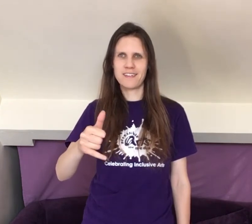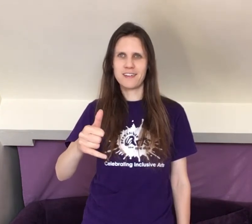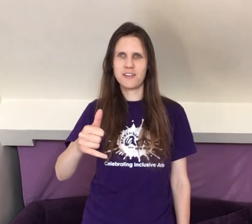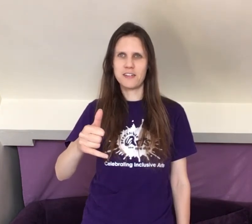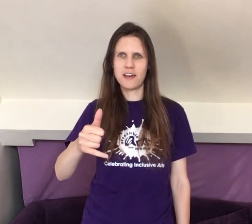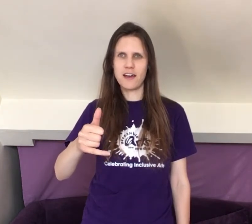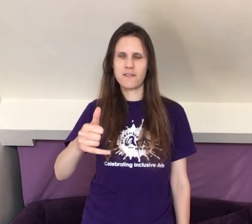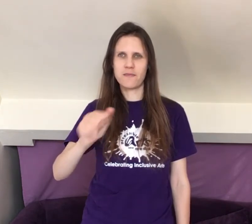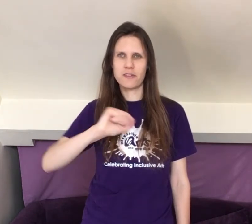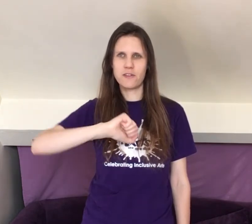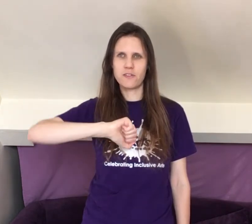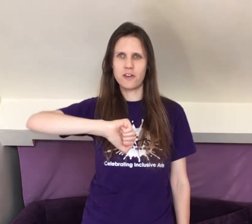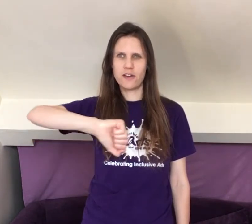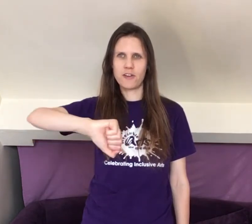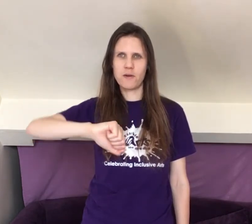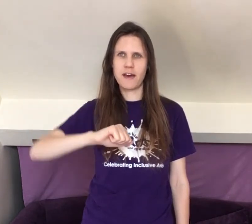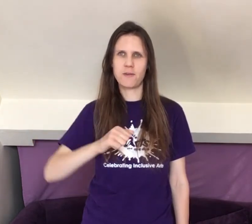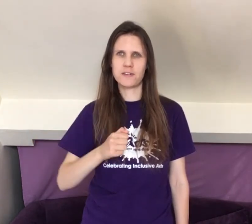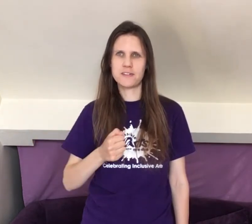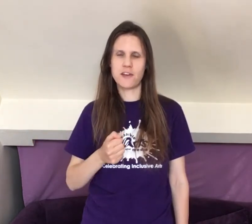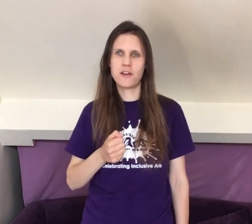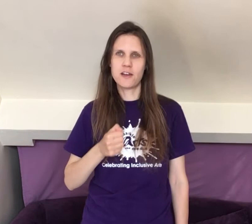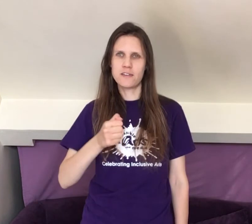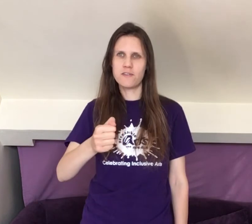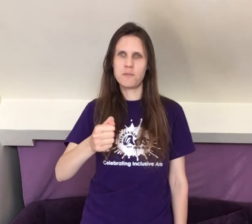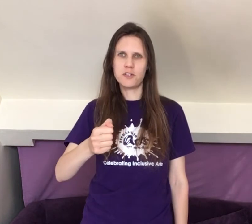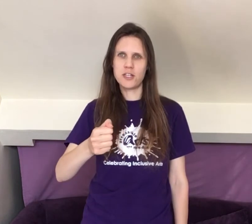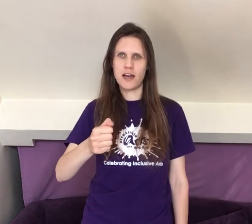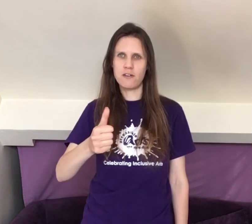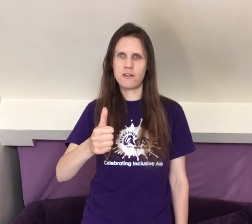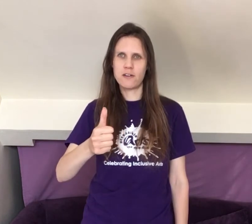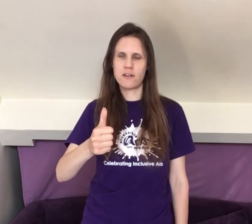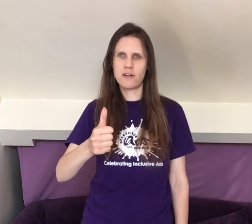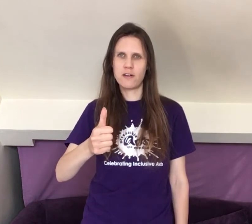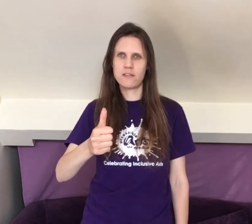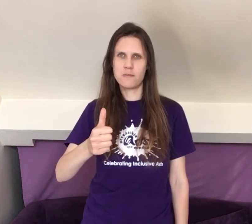Can you do that? So your turn - have a go at that one. So, as if you’re punching out,